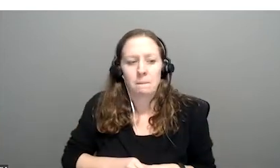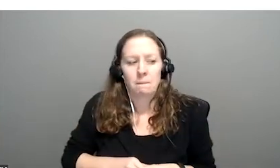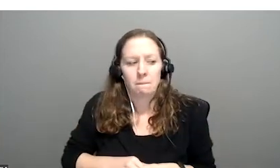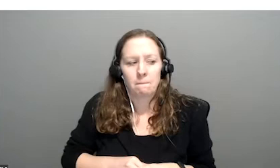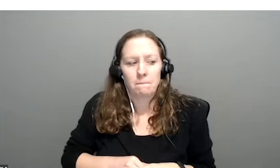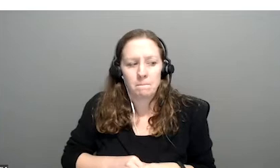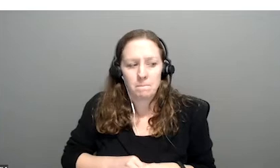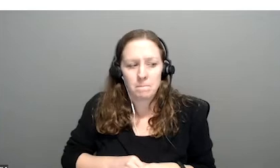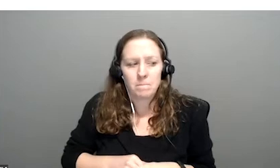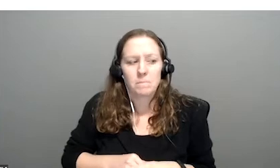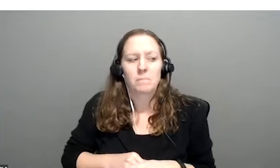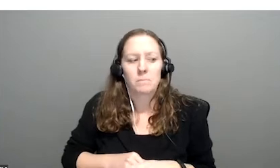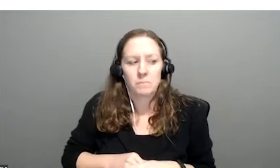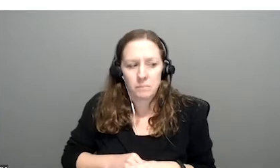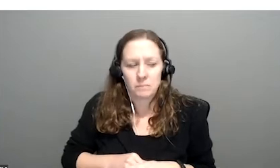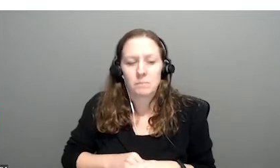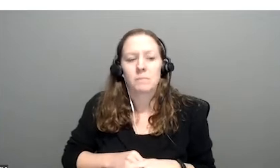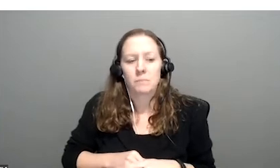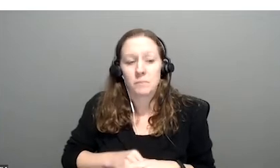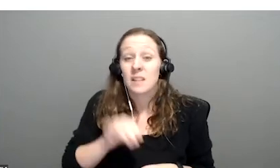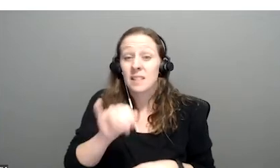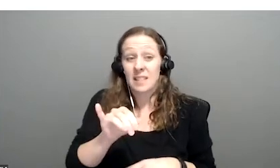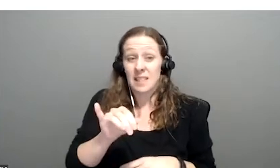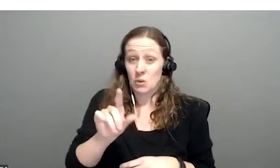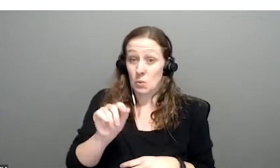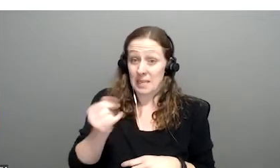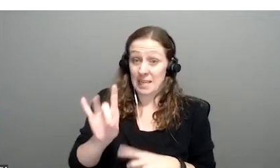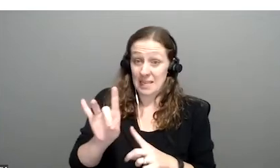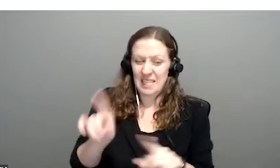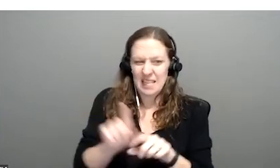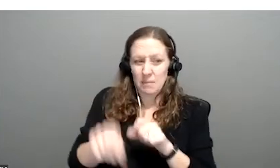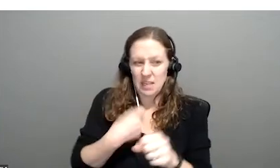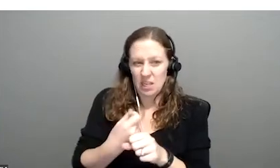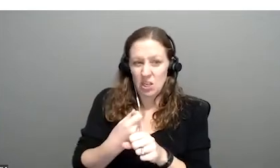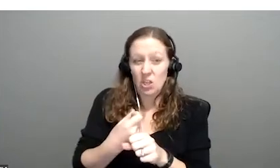acronym GRF, was released. This is a whole of government framework that represents the